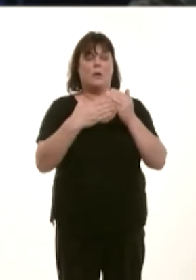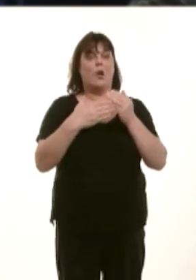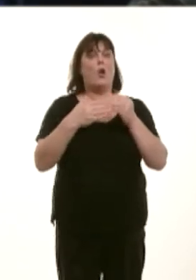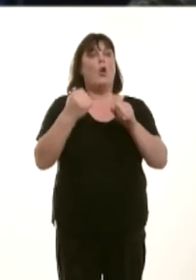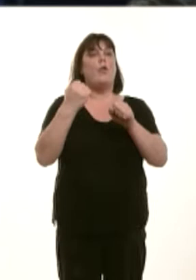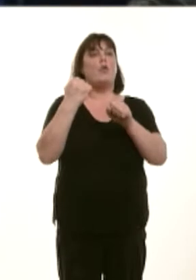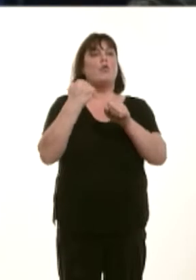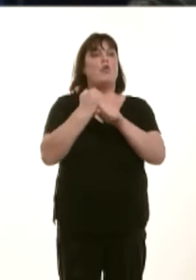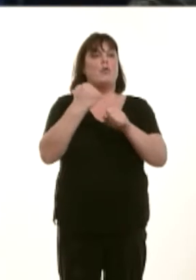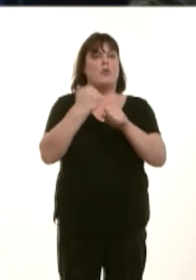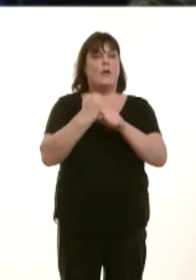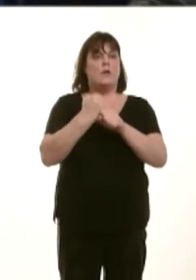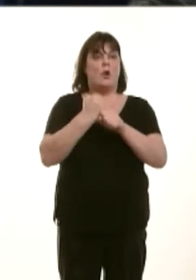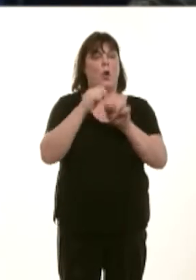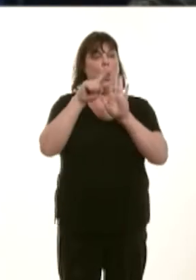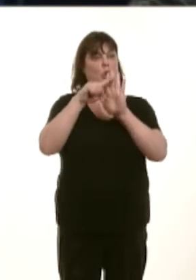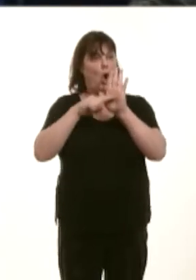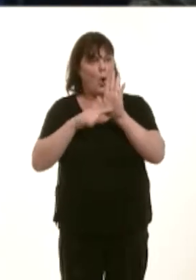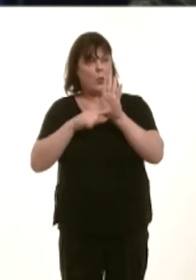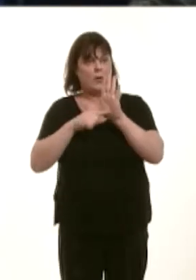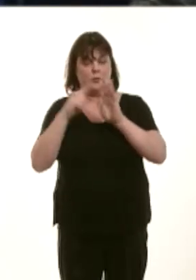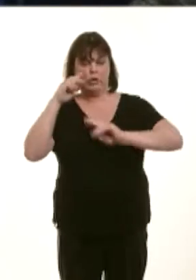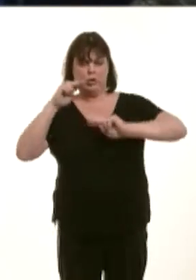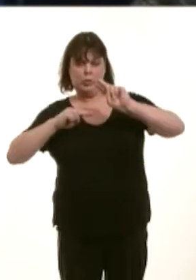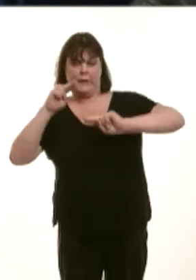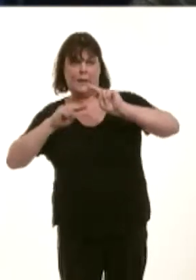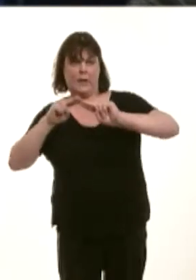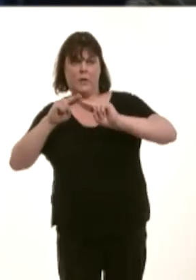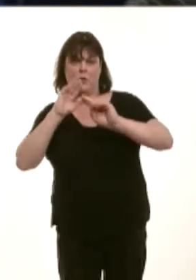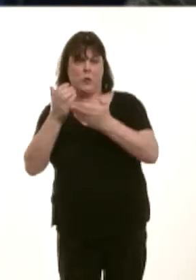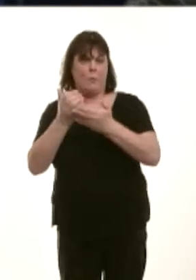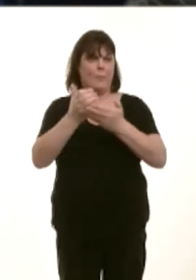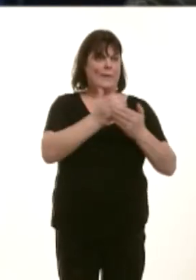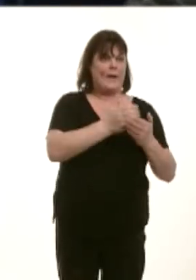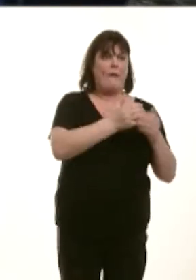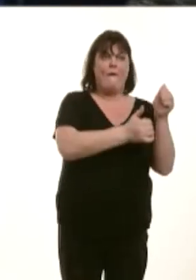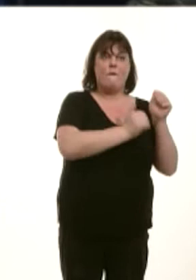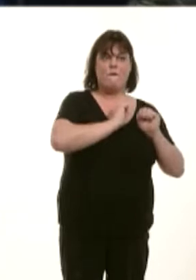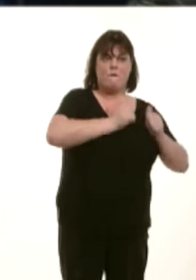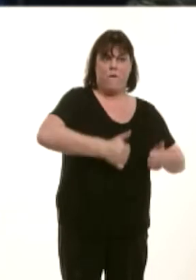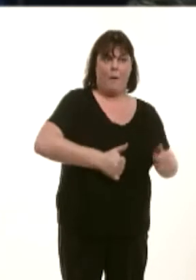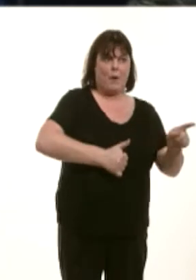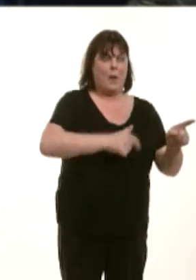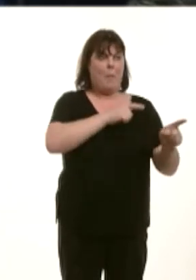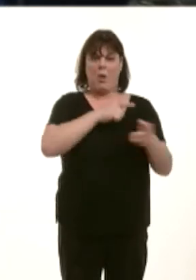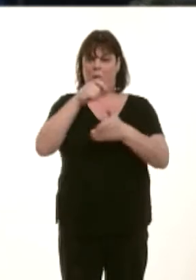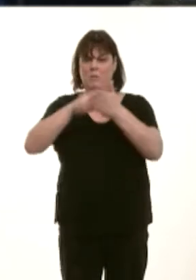to protect dairy farmers from abuse of power within the supply chain, from the direction